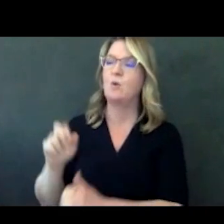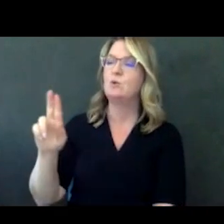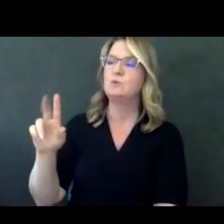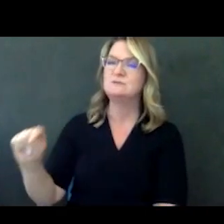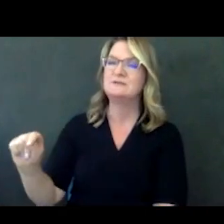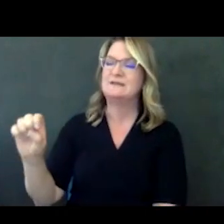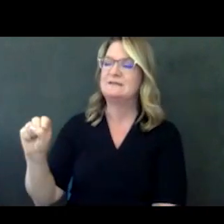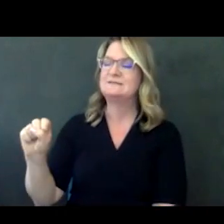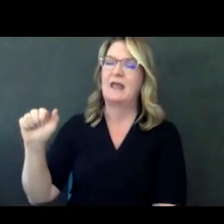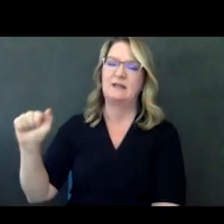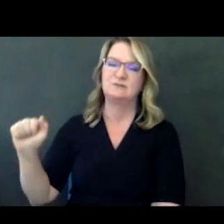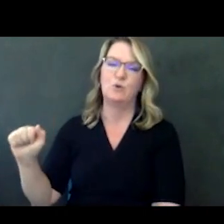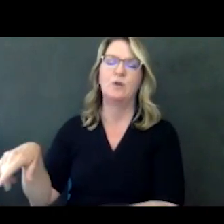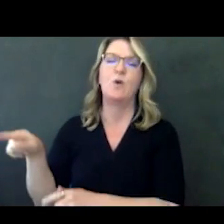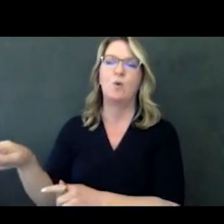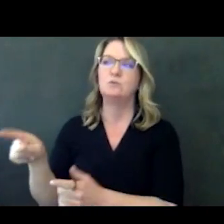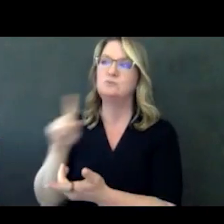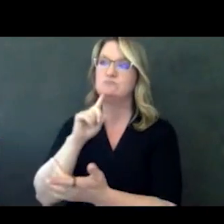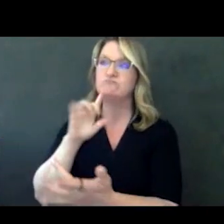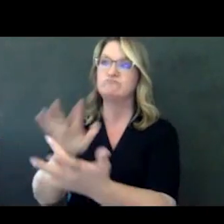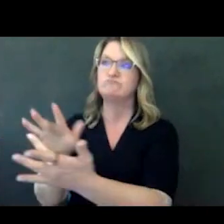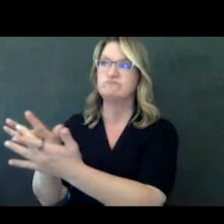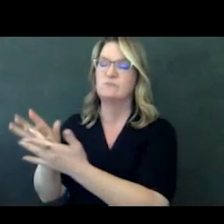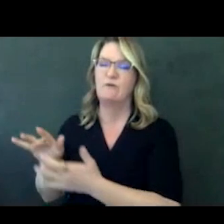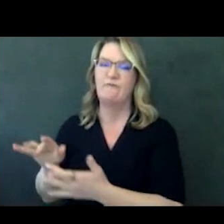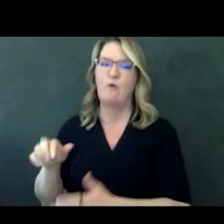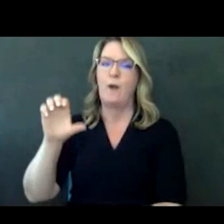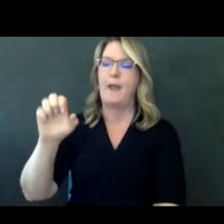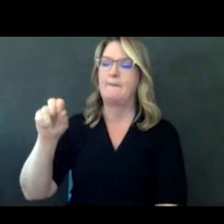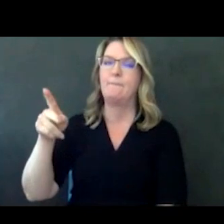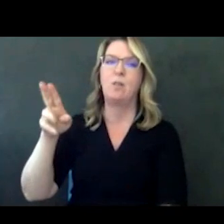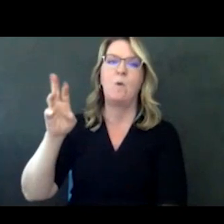has been approaching outreach for the Employ 210 project. Would you mind taking a moment to